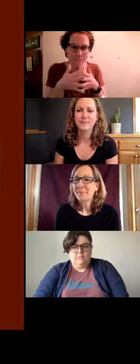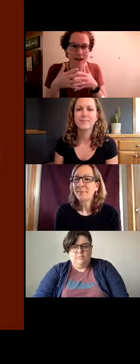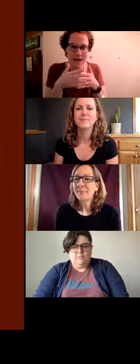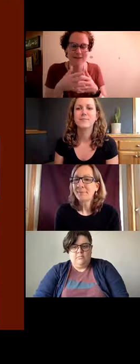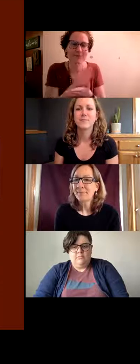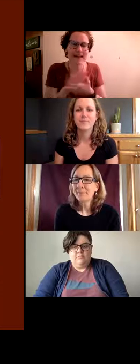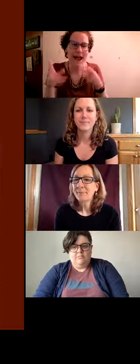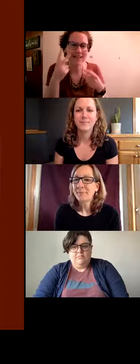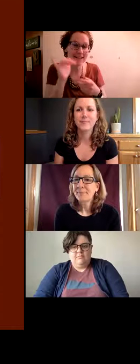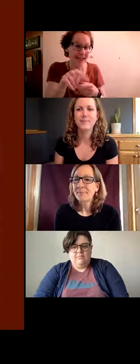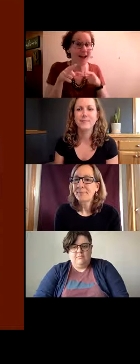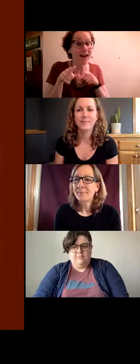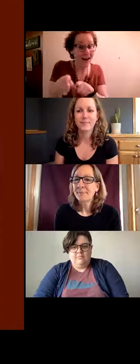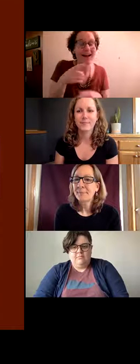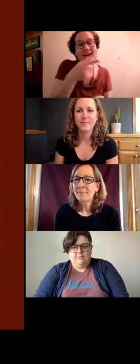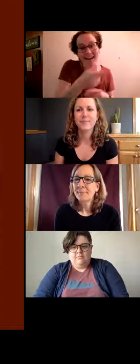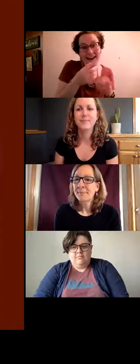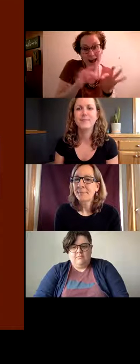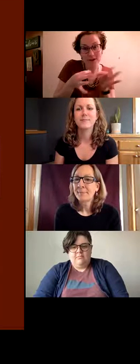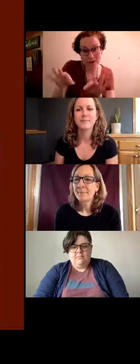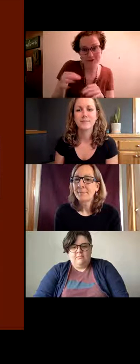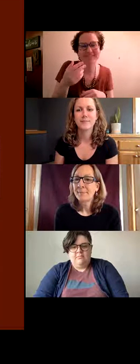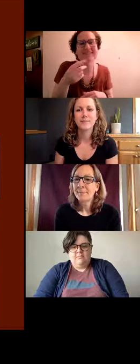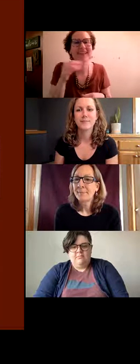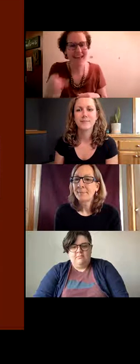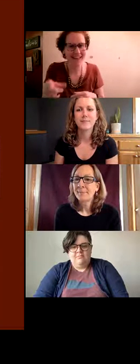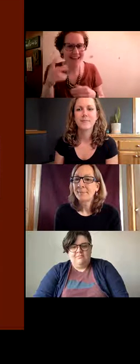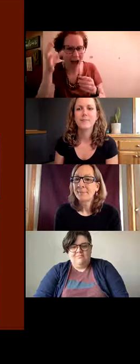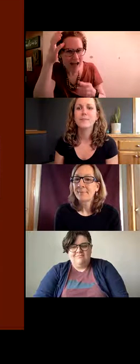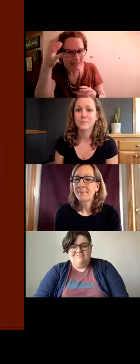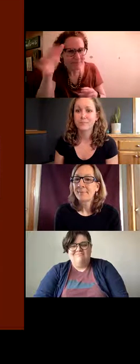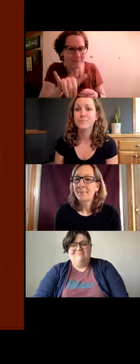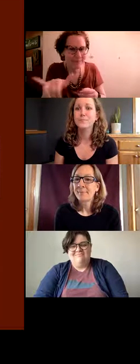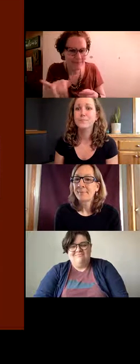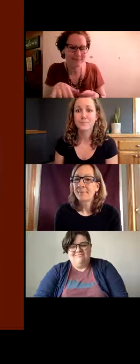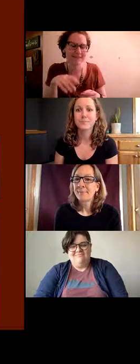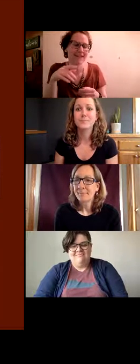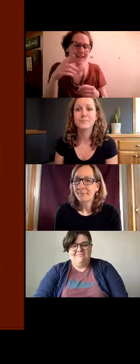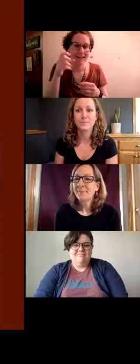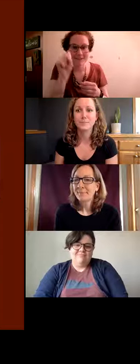and Michele teaches about the 50 states in the United States, we expose kids to that concept --